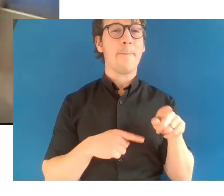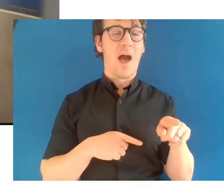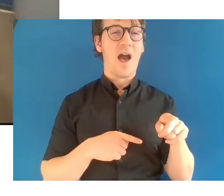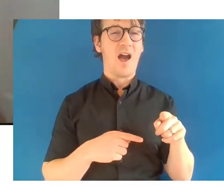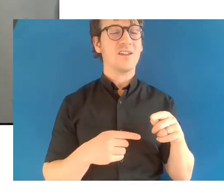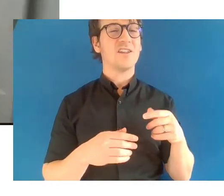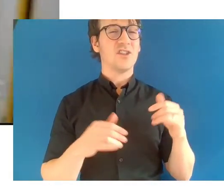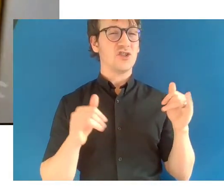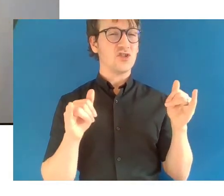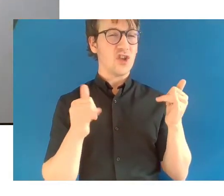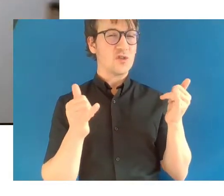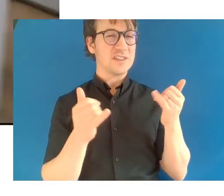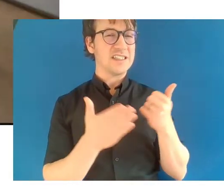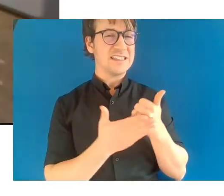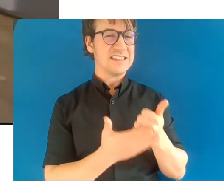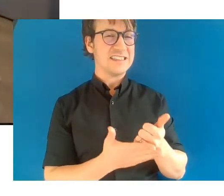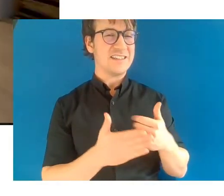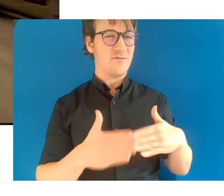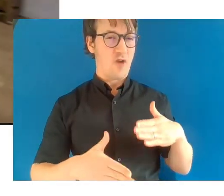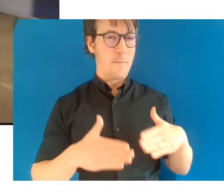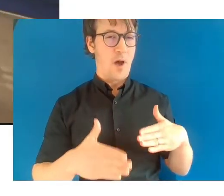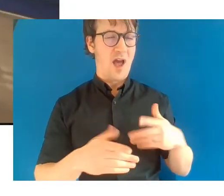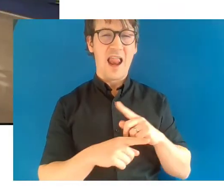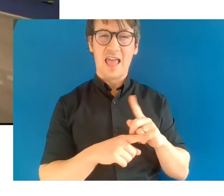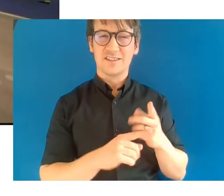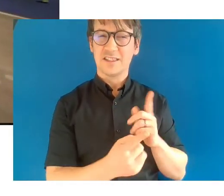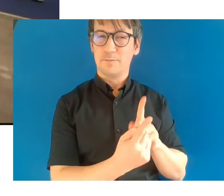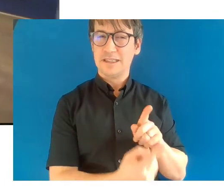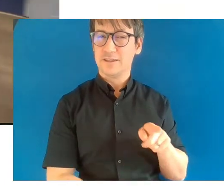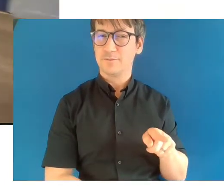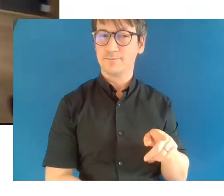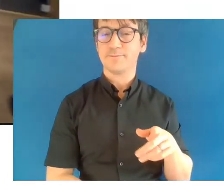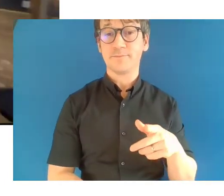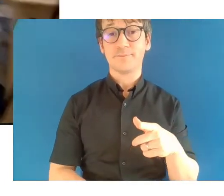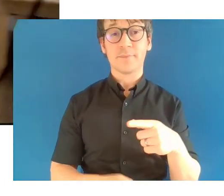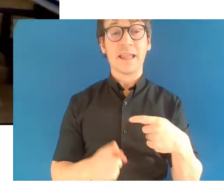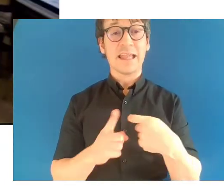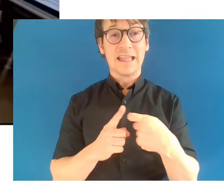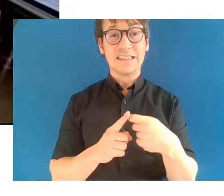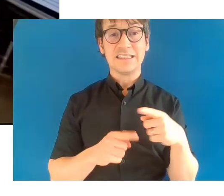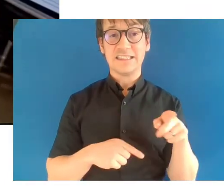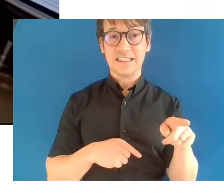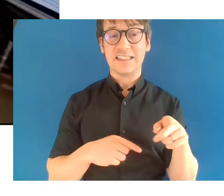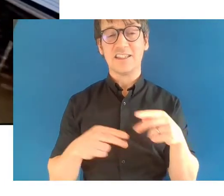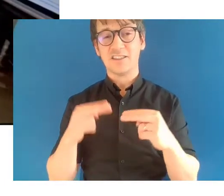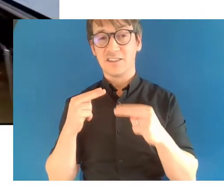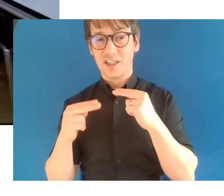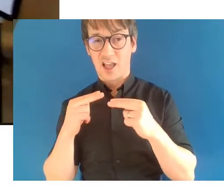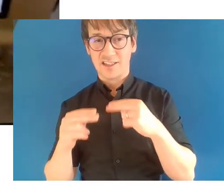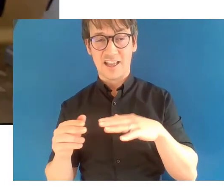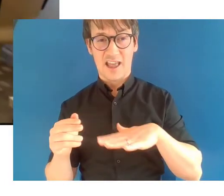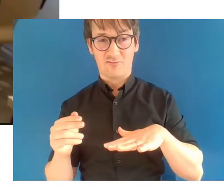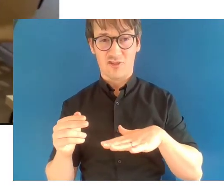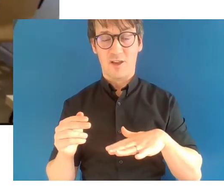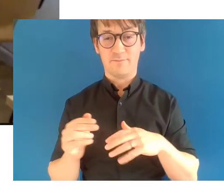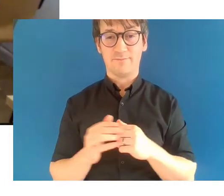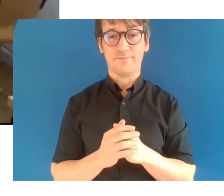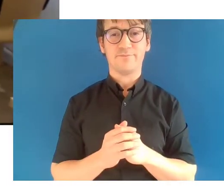is there, the socially assistive robot. I’ll introduce you to Pepper later. There is the kitchen dining area.